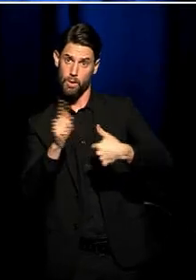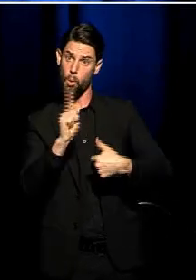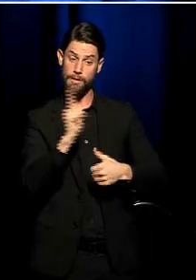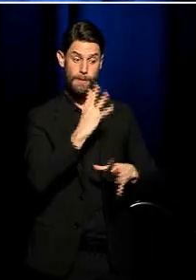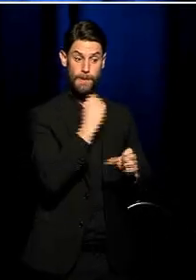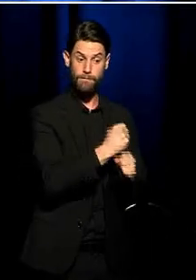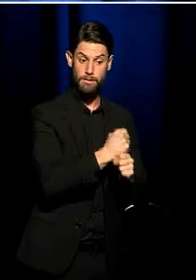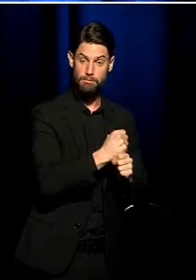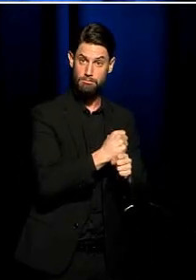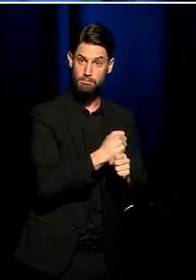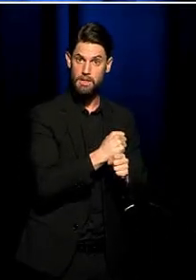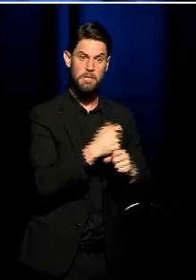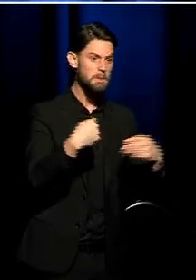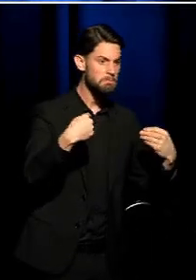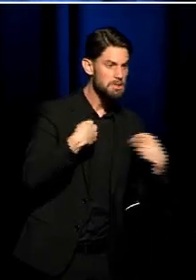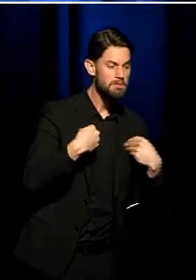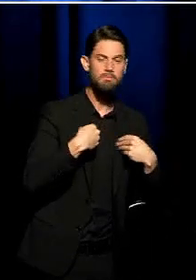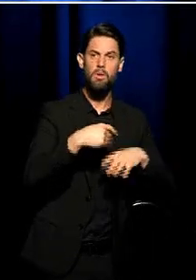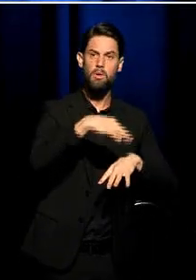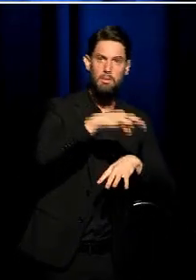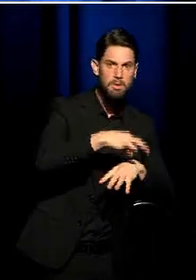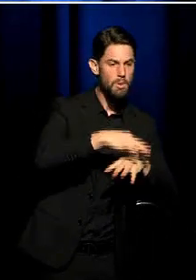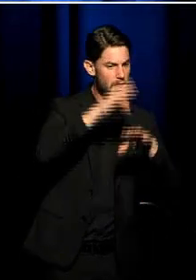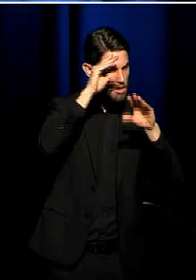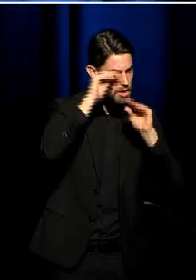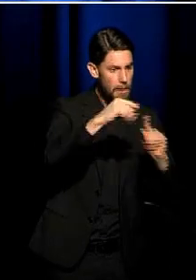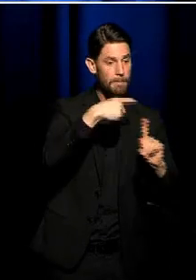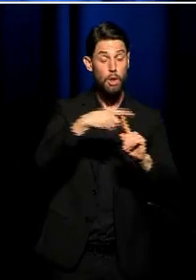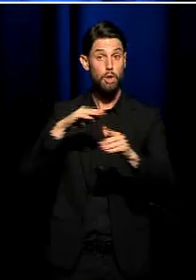and the community should do to prevent and better protect people with